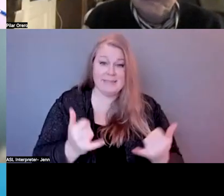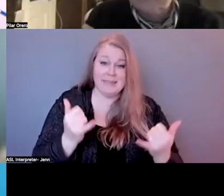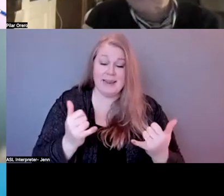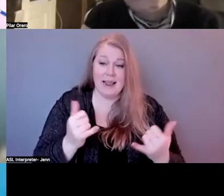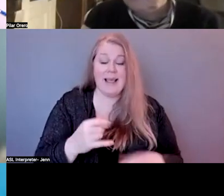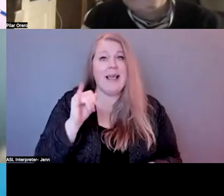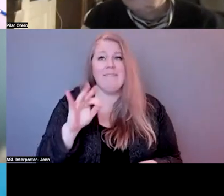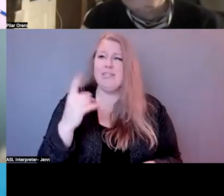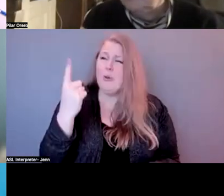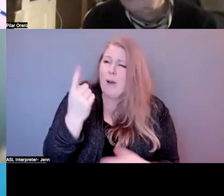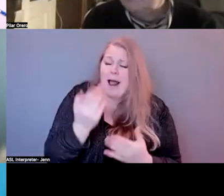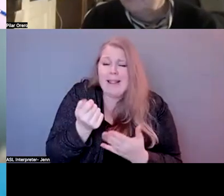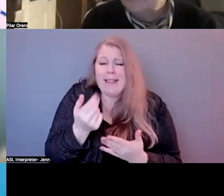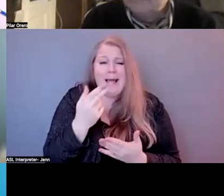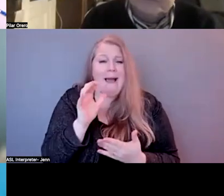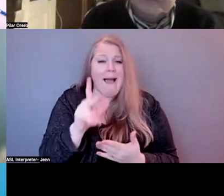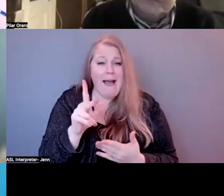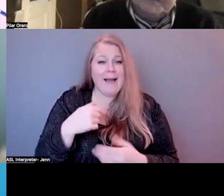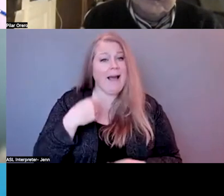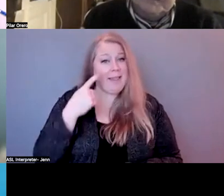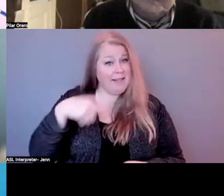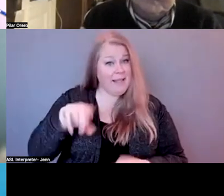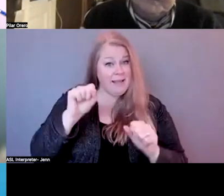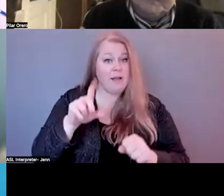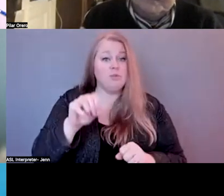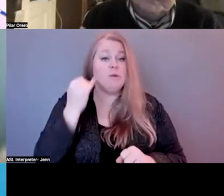one little hack that I think people can do if they change usability testing from people